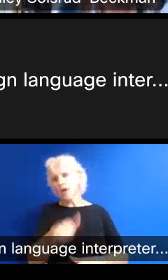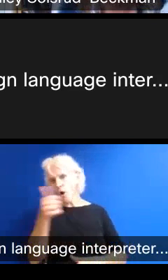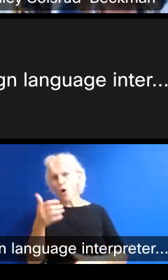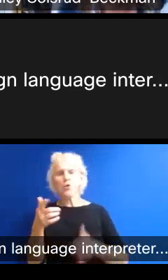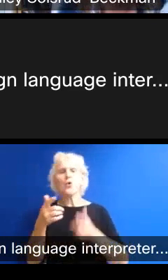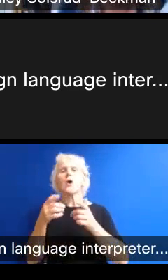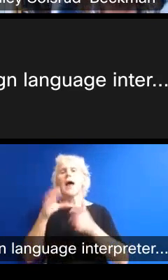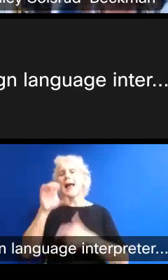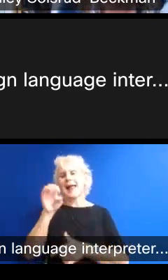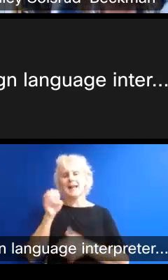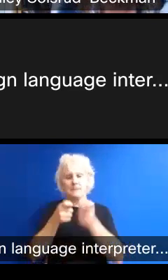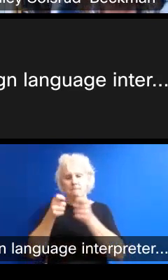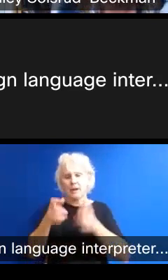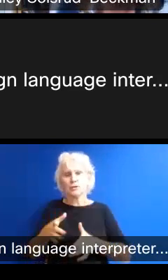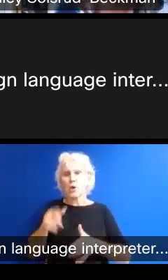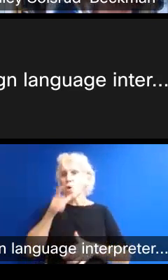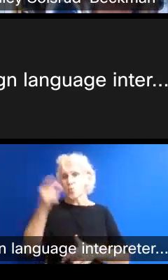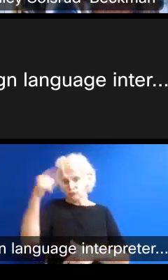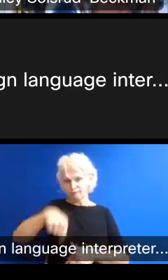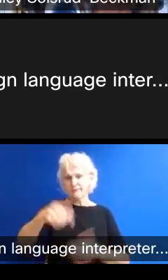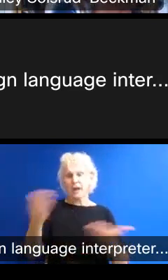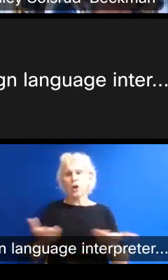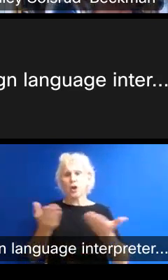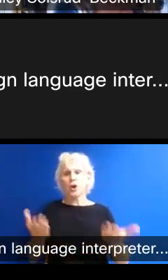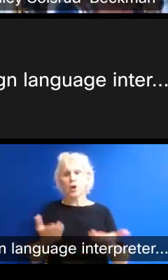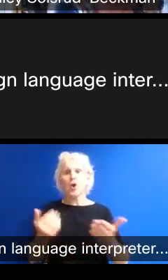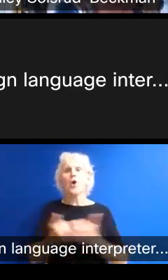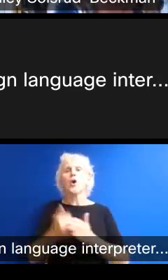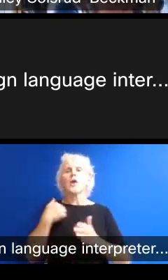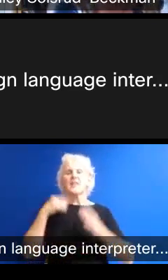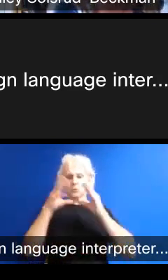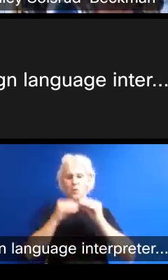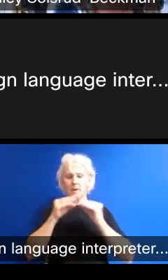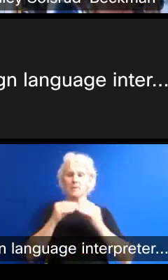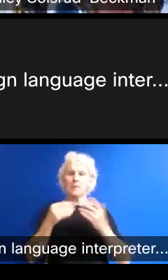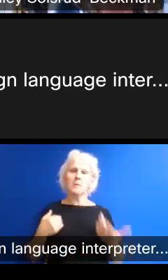on this webinar today might be a children's mental health case manager or a waiver case manager,